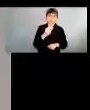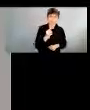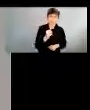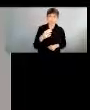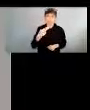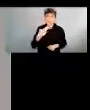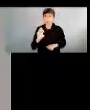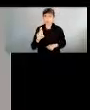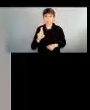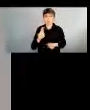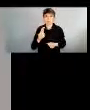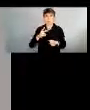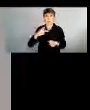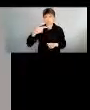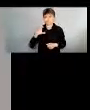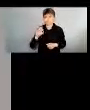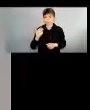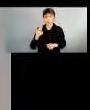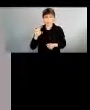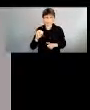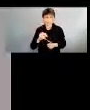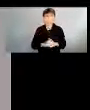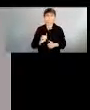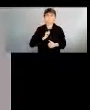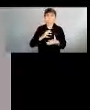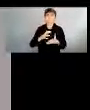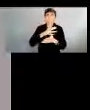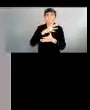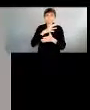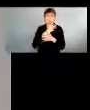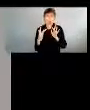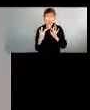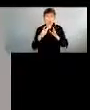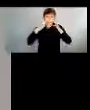(CADA). I’m the main contact person for this particular program, so you can reach